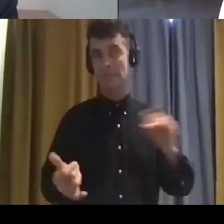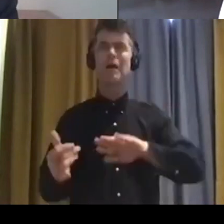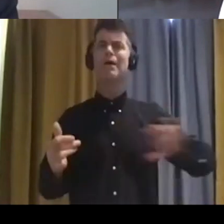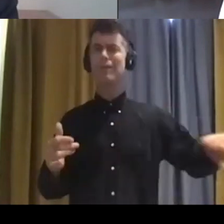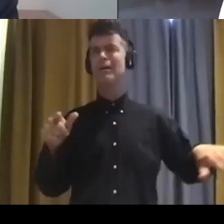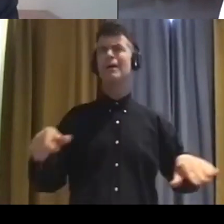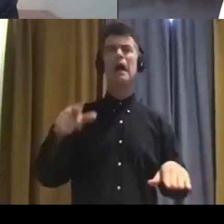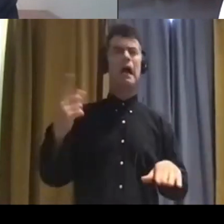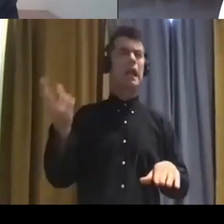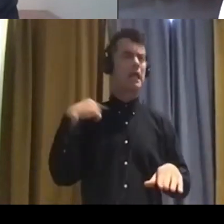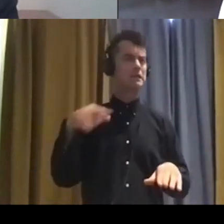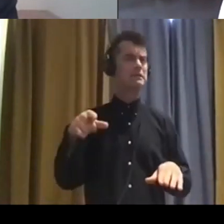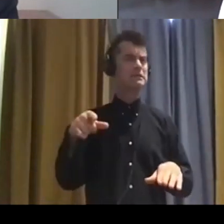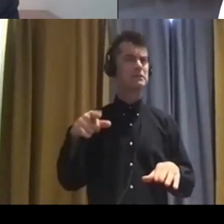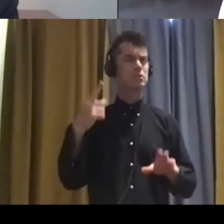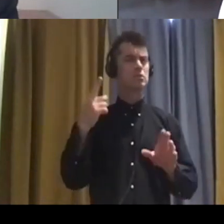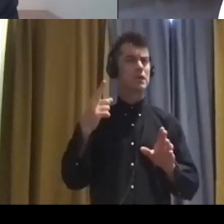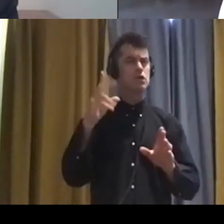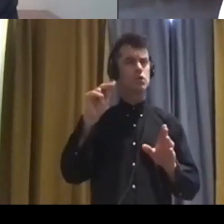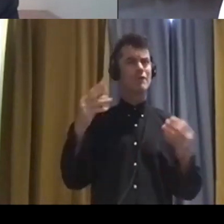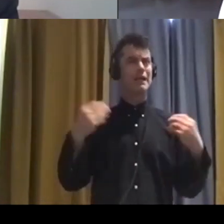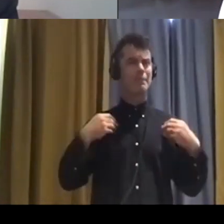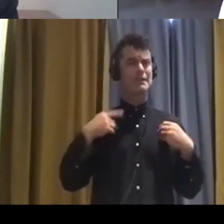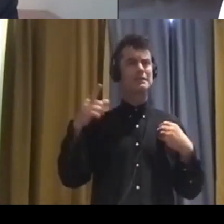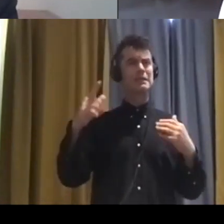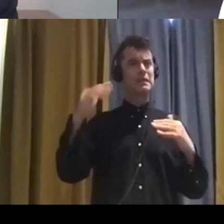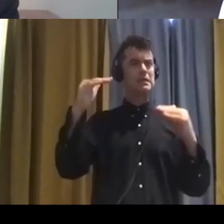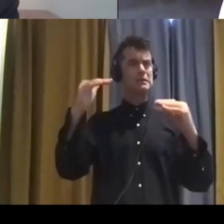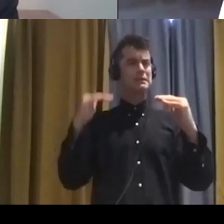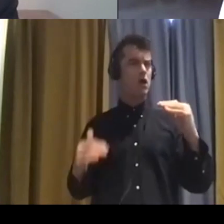12 companies through your research they're actually downgraded. I'm I'm interested in